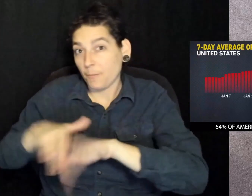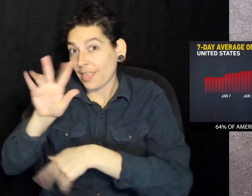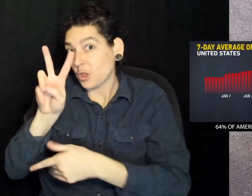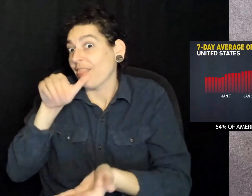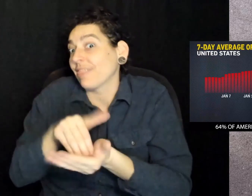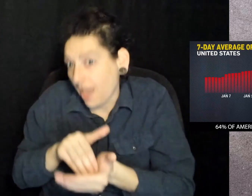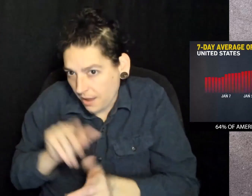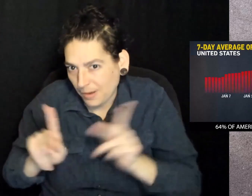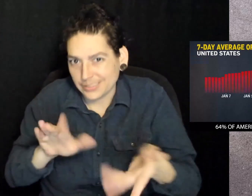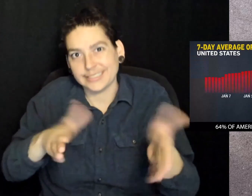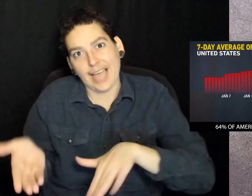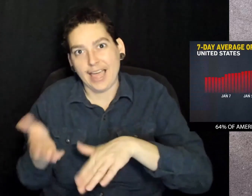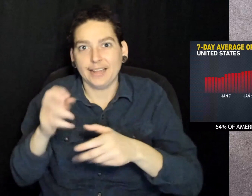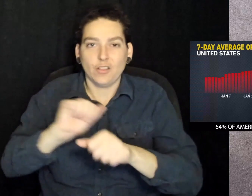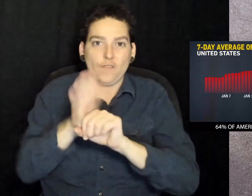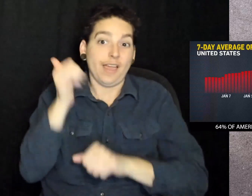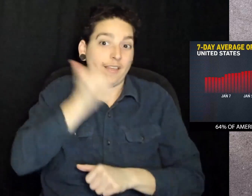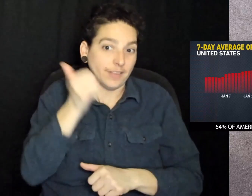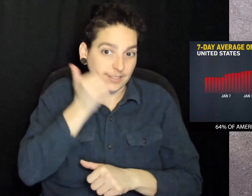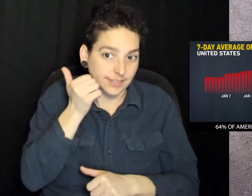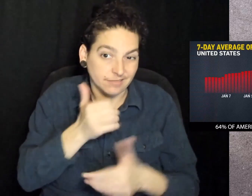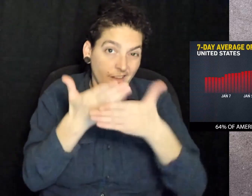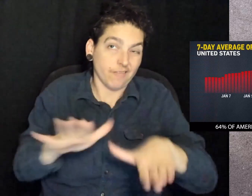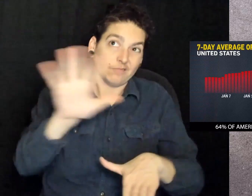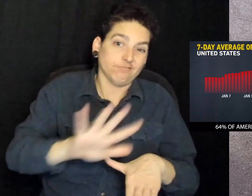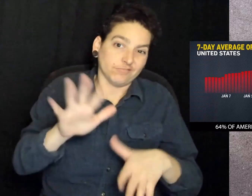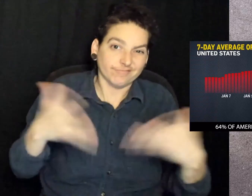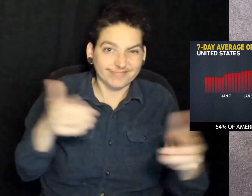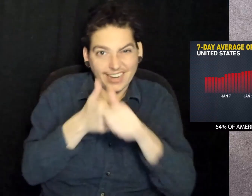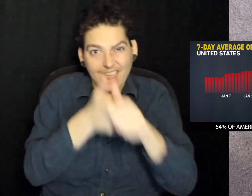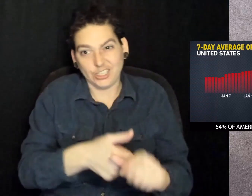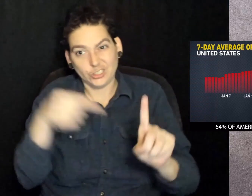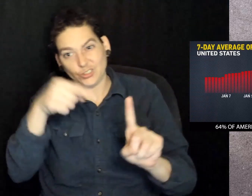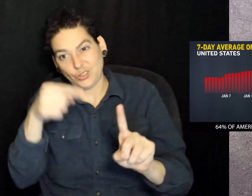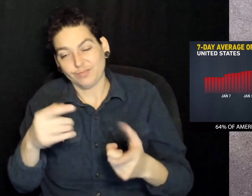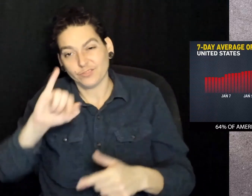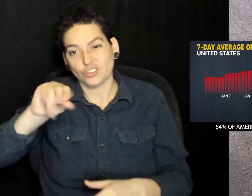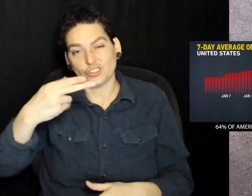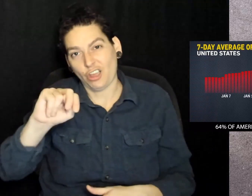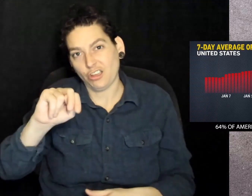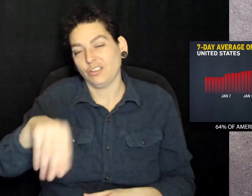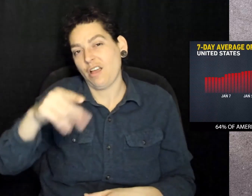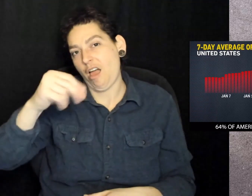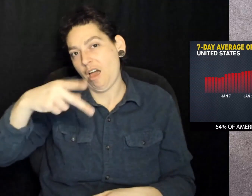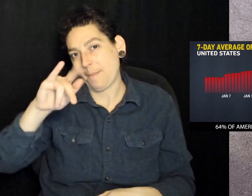has hit a grim milestone with a total of 900,000 deaths since the pandemic started and more than